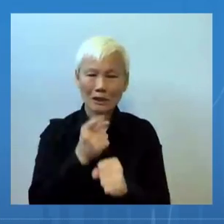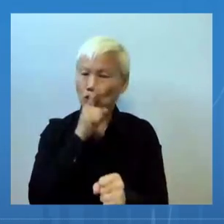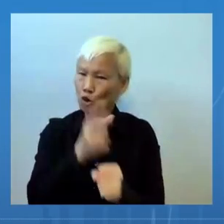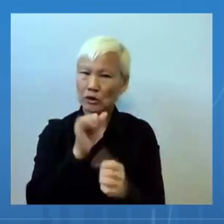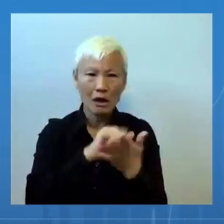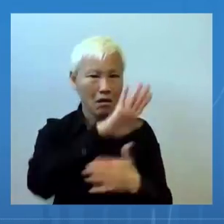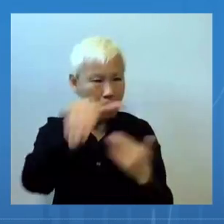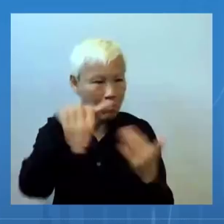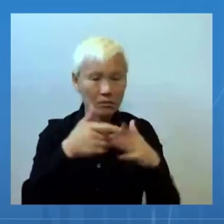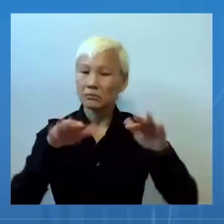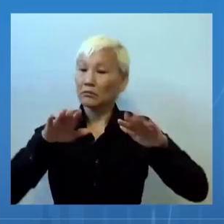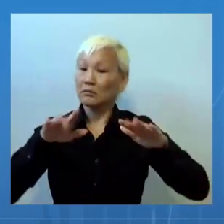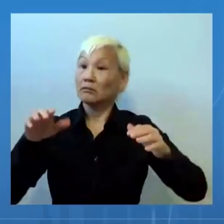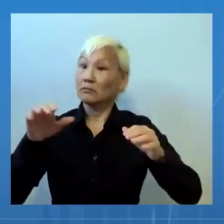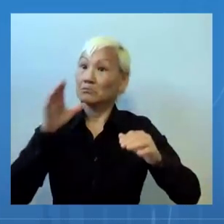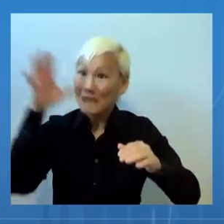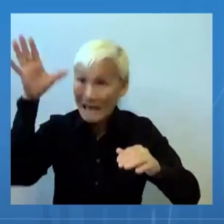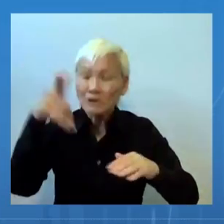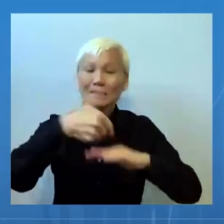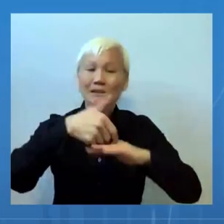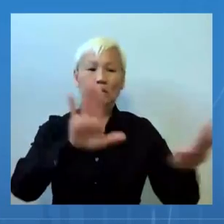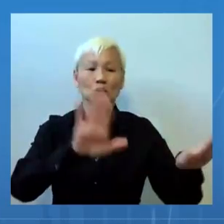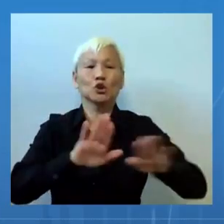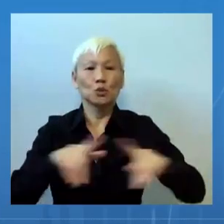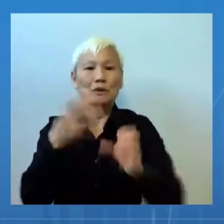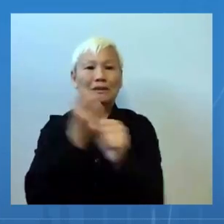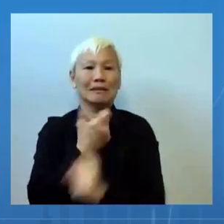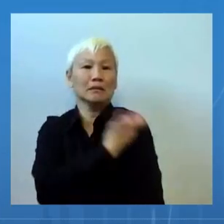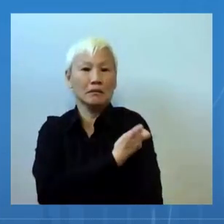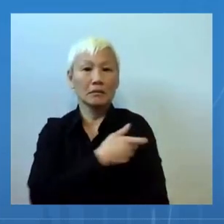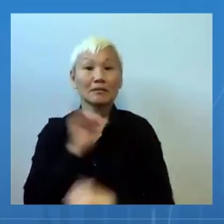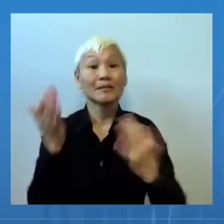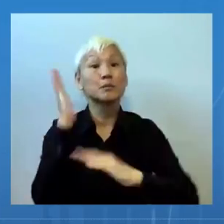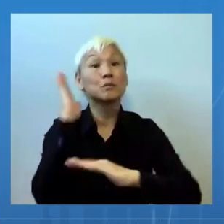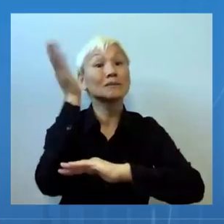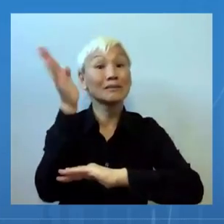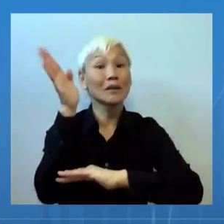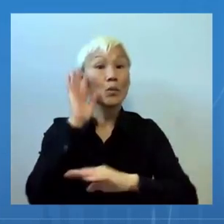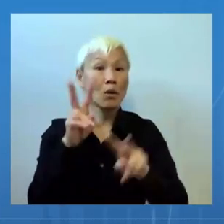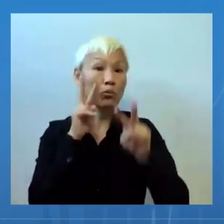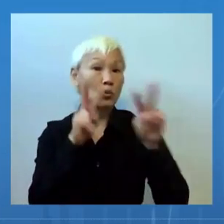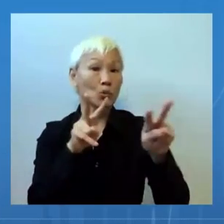Thank you for today's briefing. And we look forward to seeing everybody later in the week. Thank you.